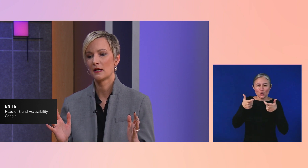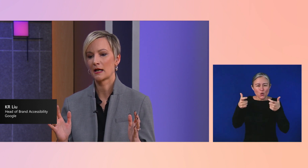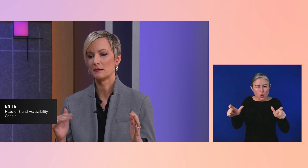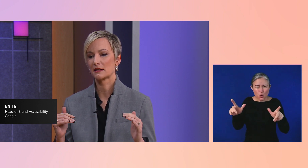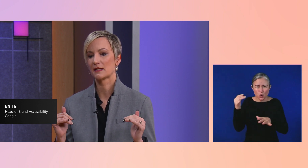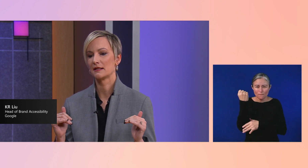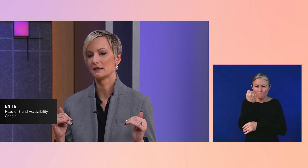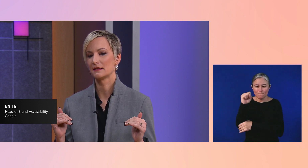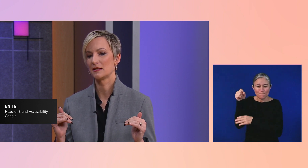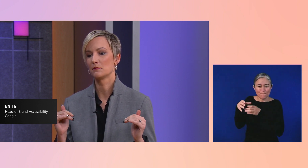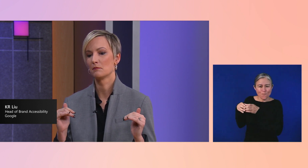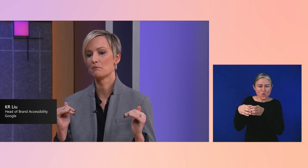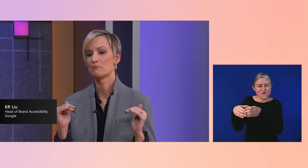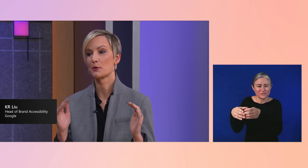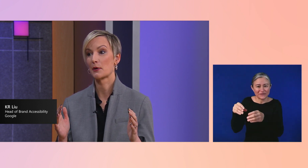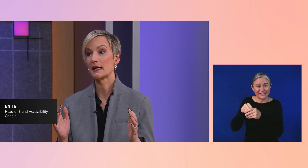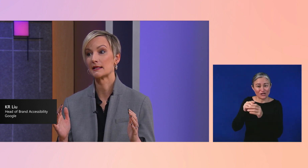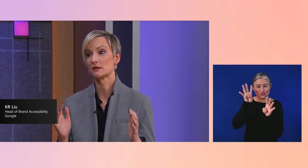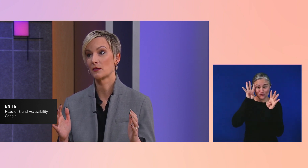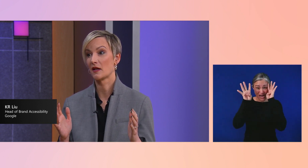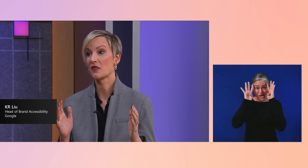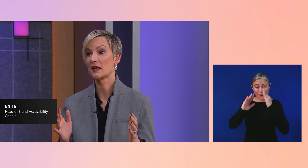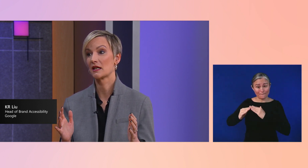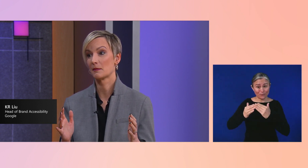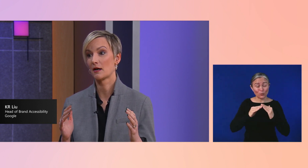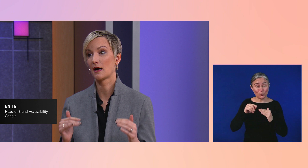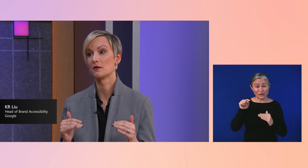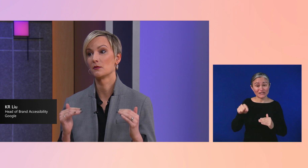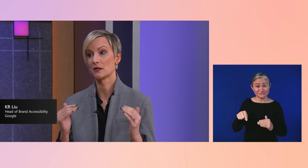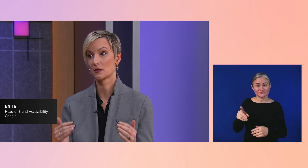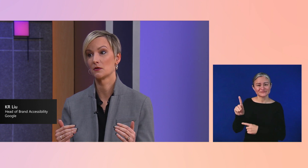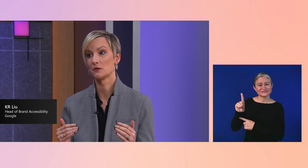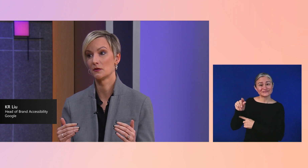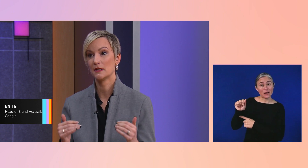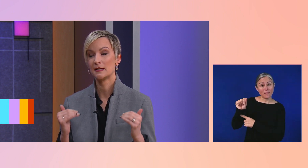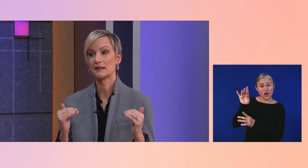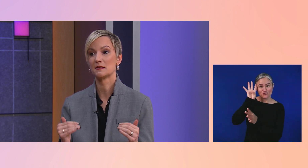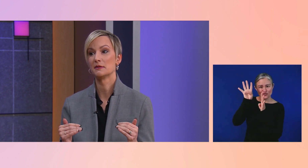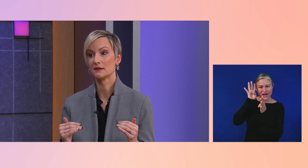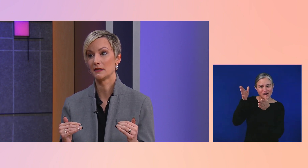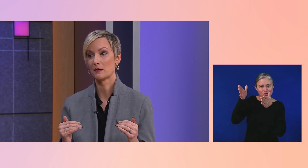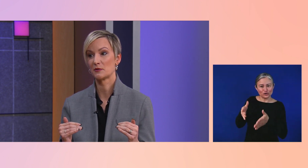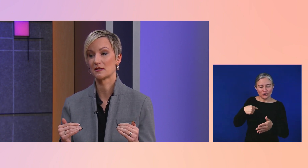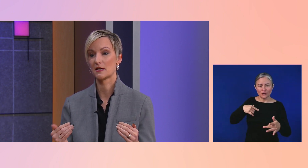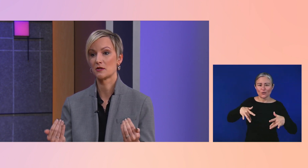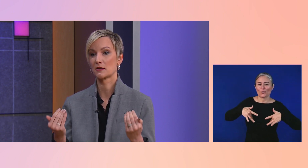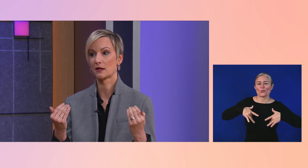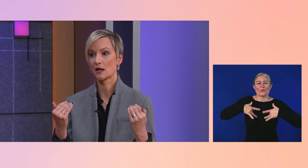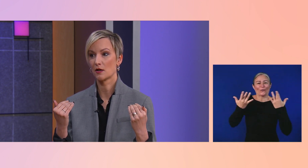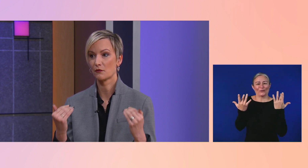I'm excited to see brand really thinking about how to include disability representation in